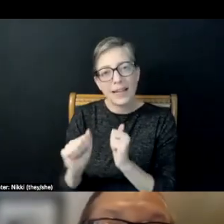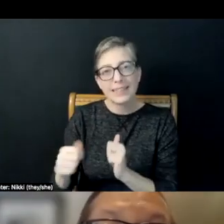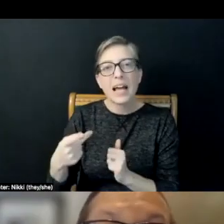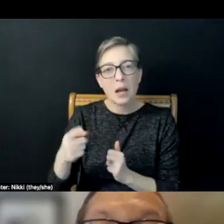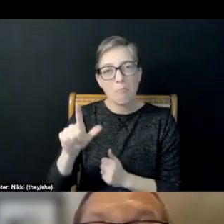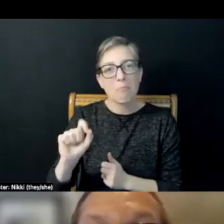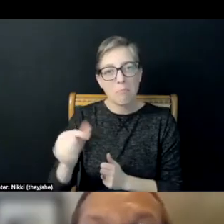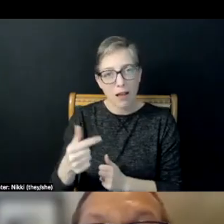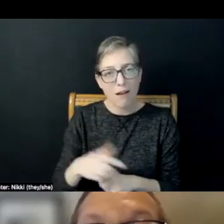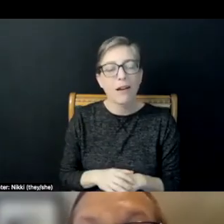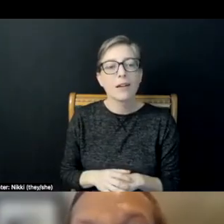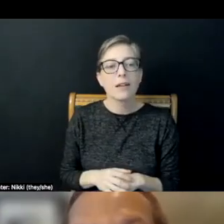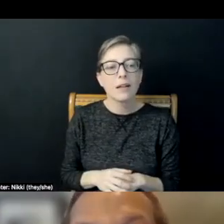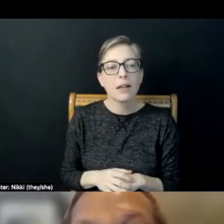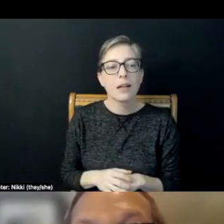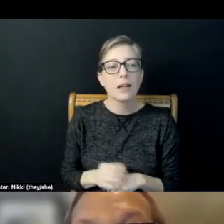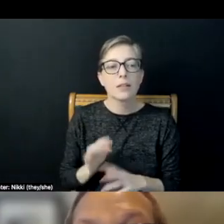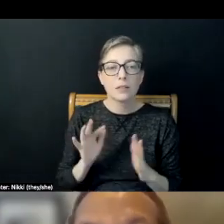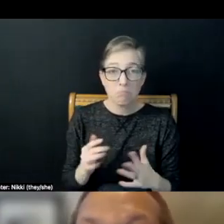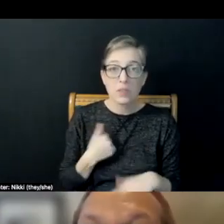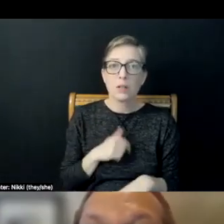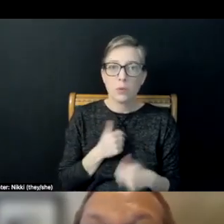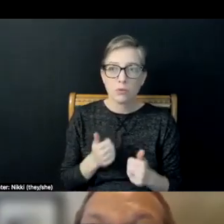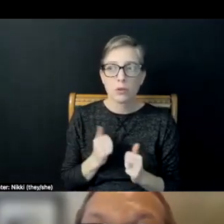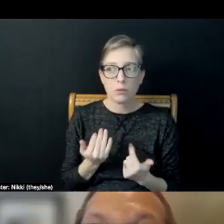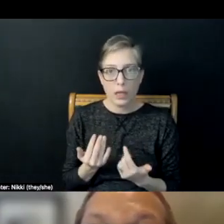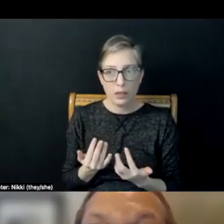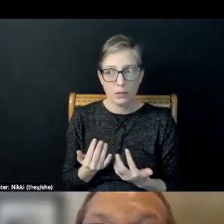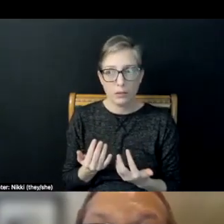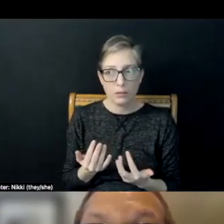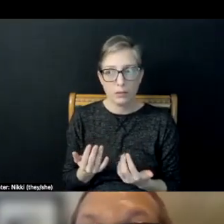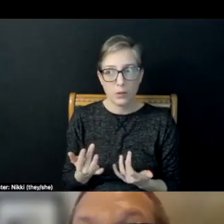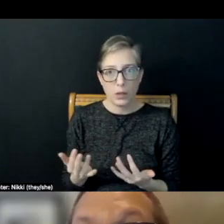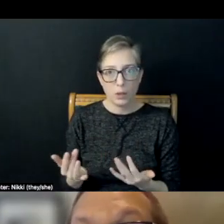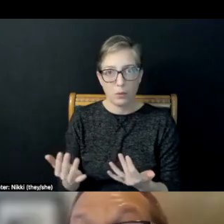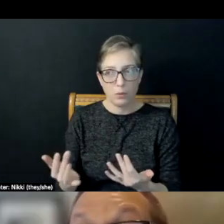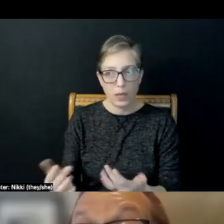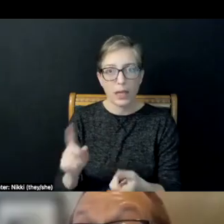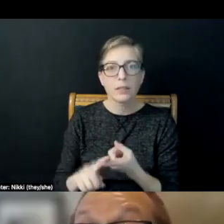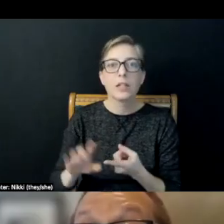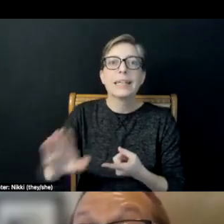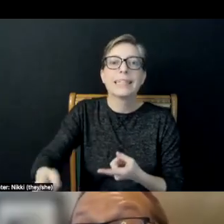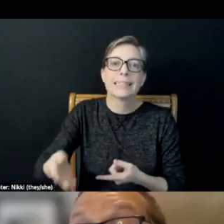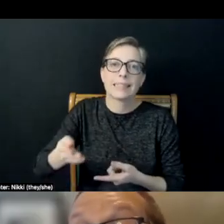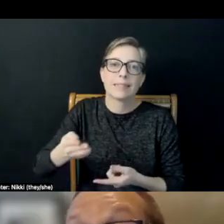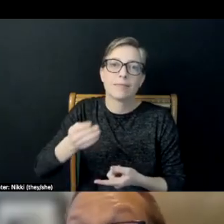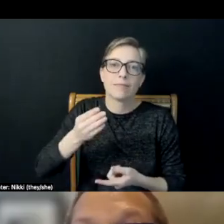were trying to wait and wait and wait until he got his level of feeding up to the place where the NICU was willing to release us.